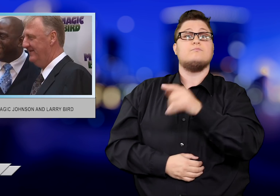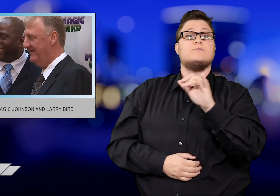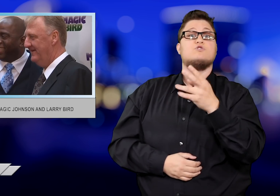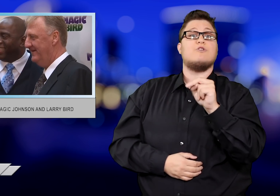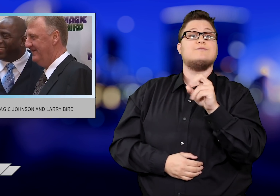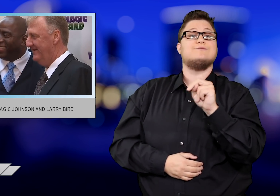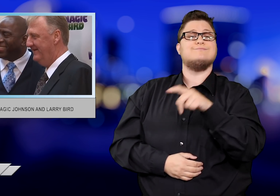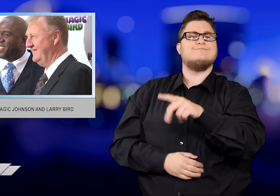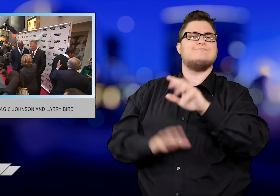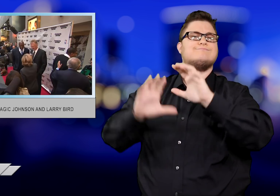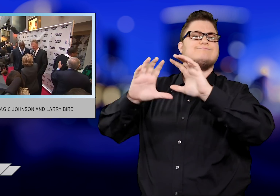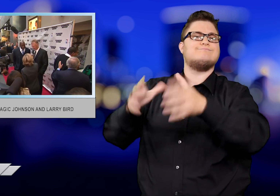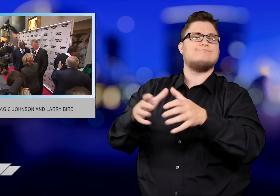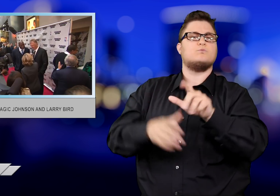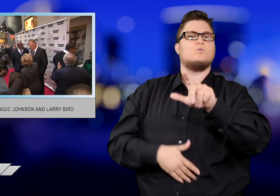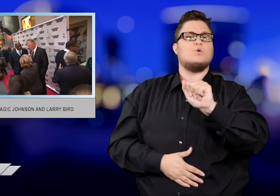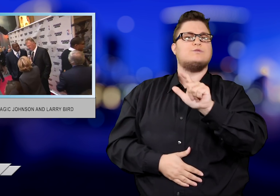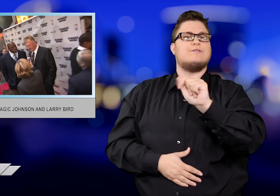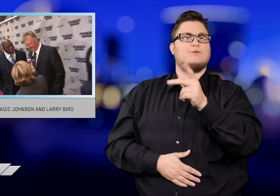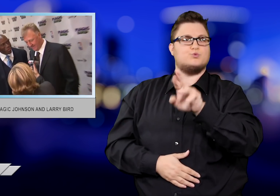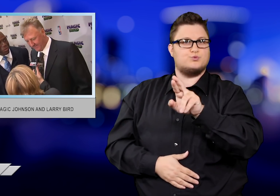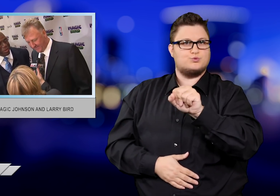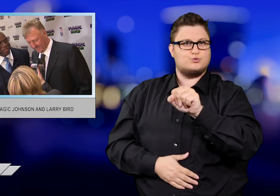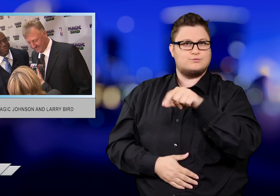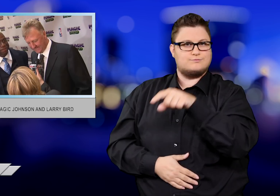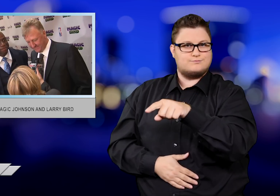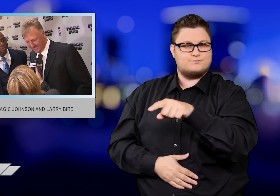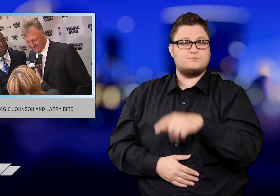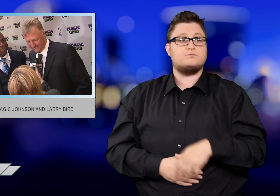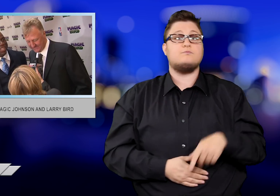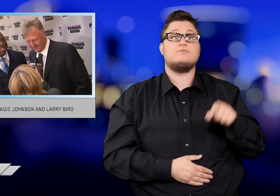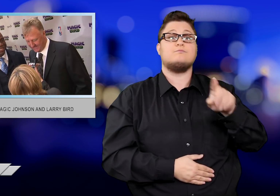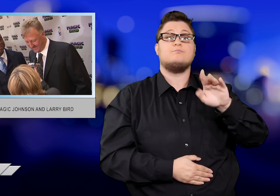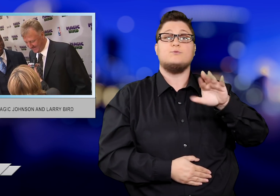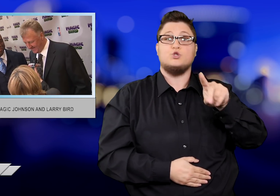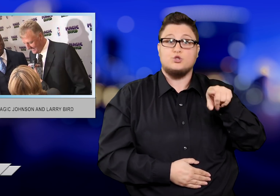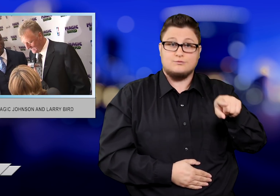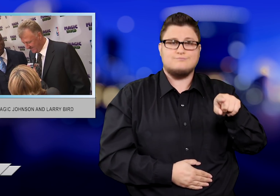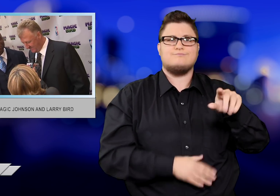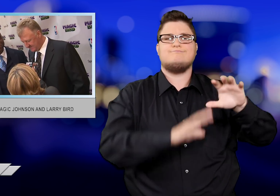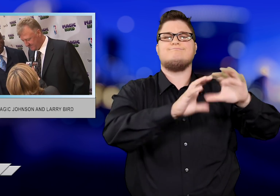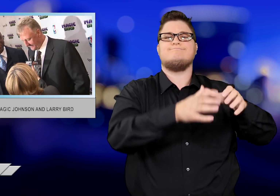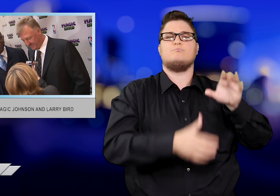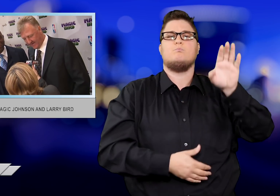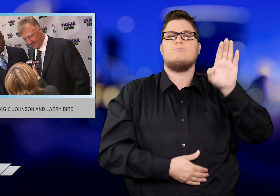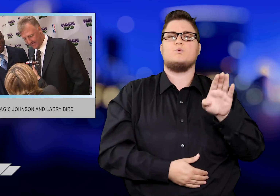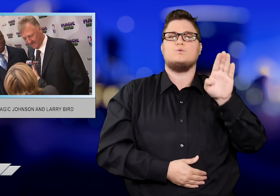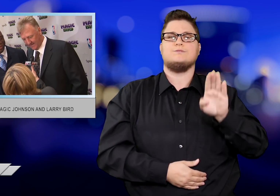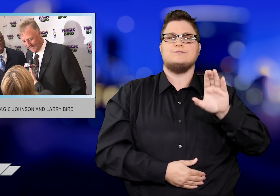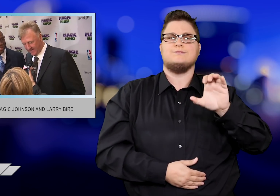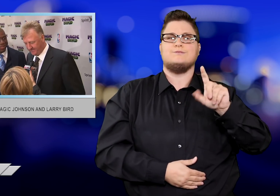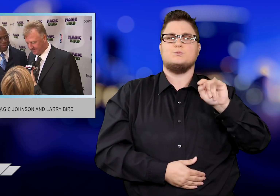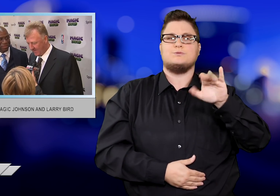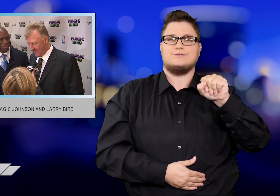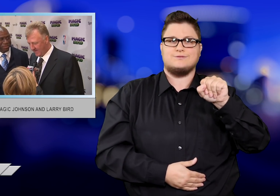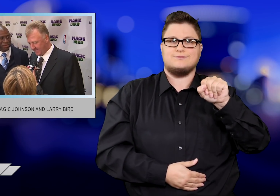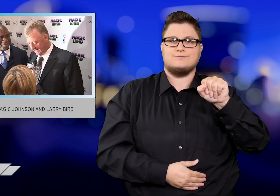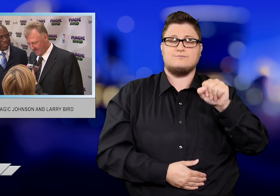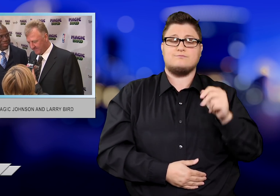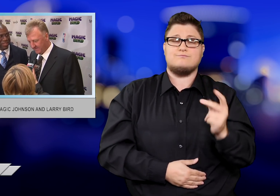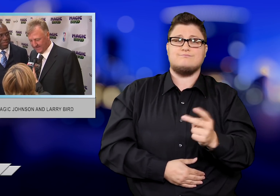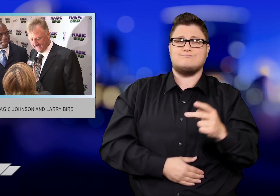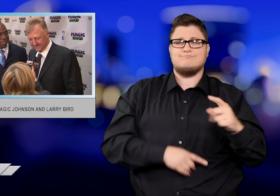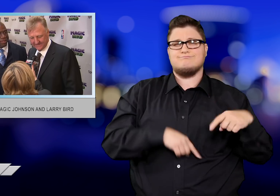Johnson and Bird and their teams, the Los Angeles Lakers and Boston Celtics, respectively,